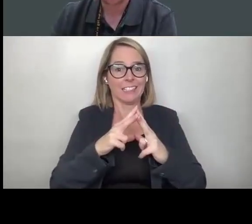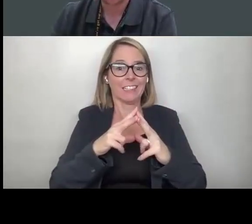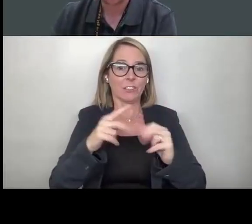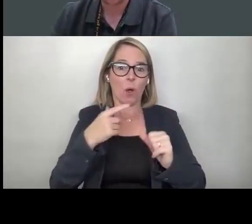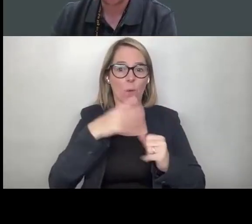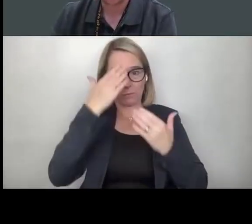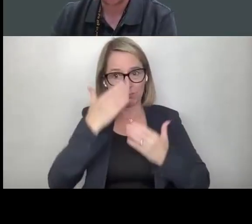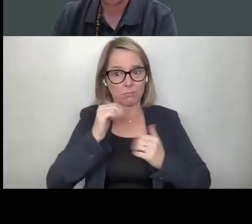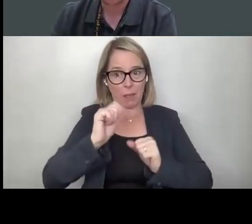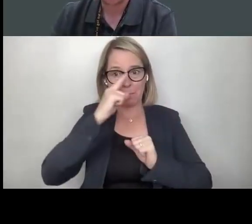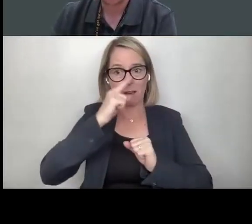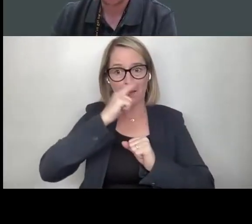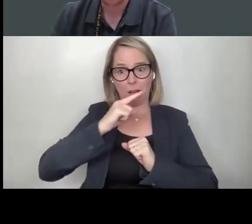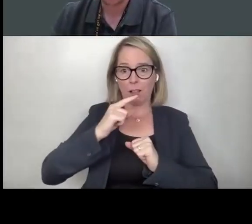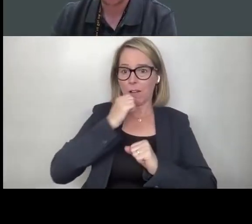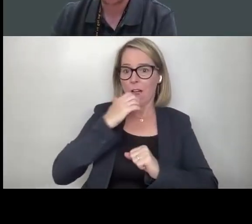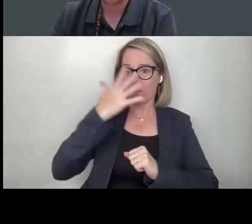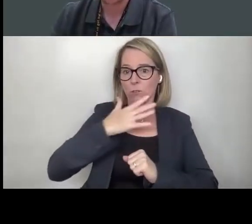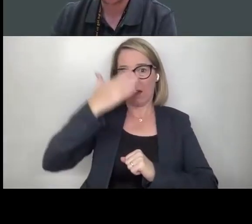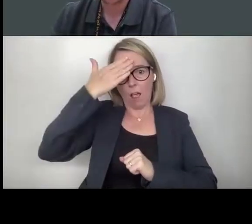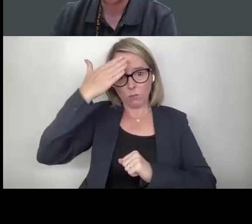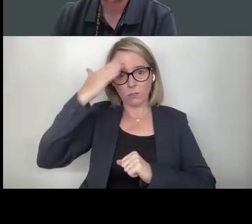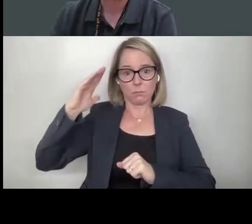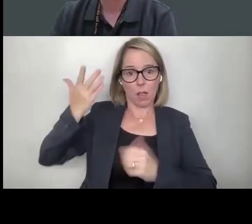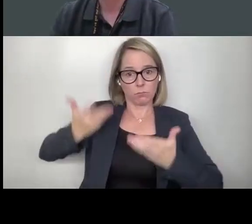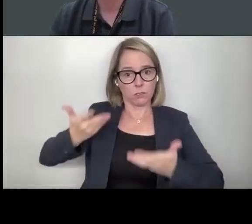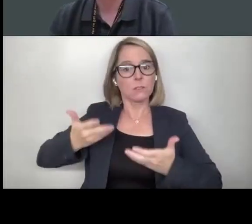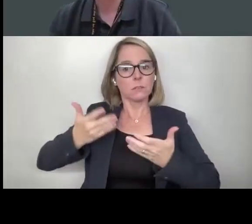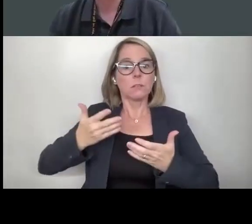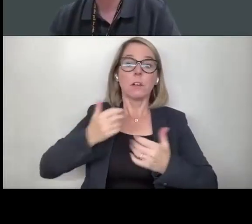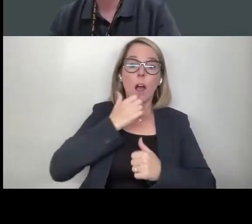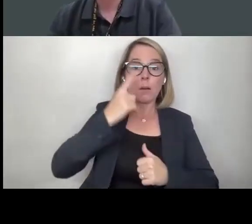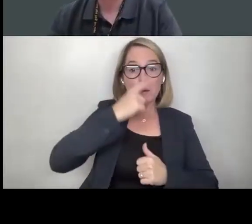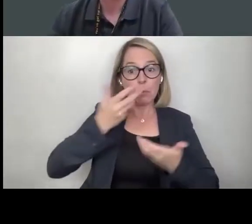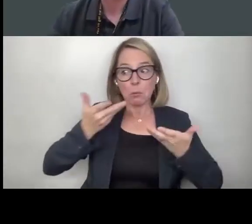past, and present, and Aboriginal and Torres Strait Islander people here today. And of course,